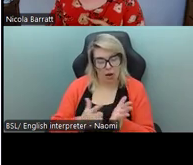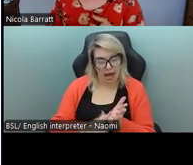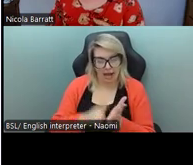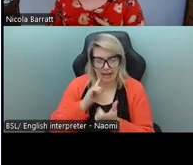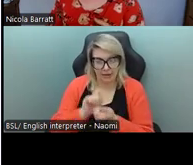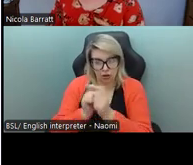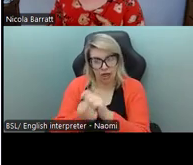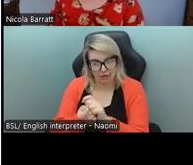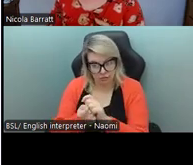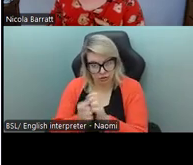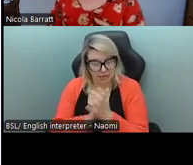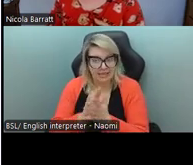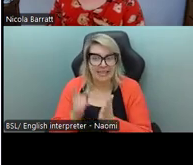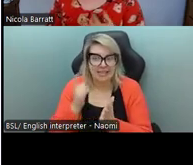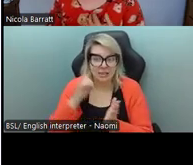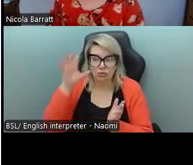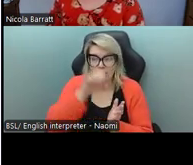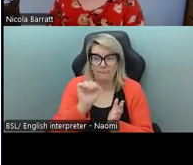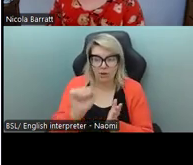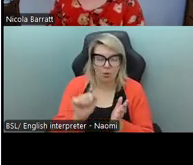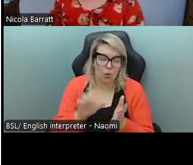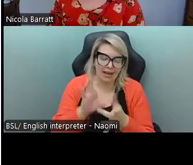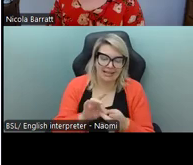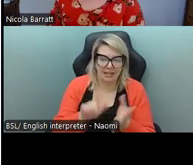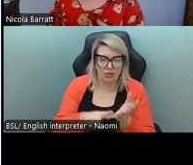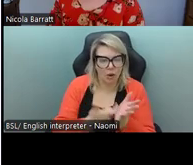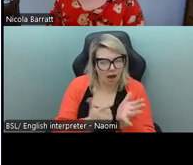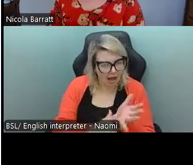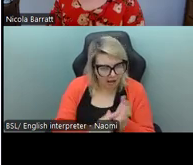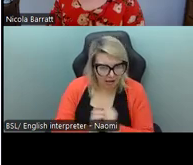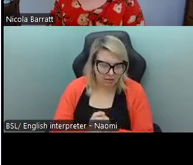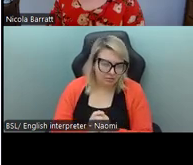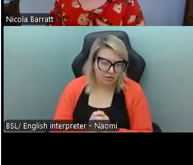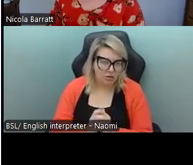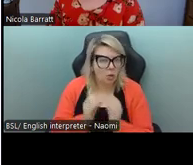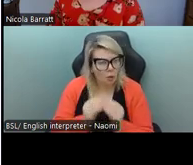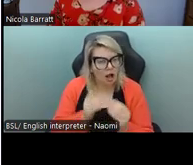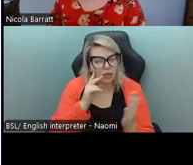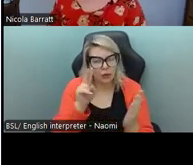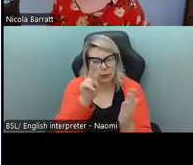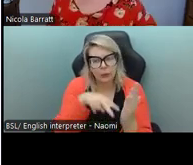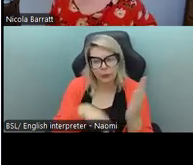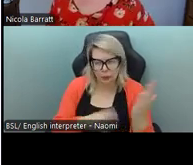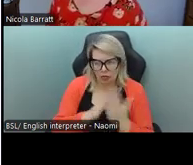so it's nice and easy to remember. I would have a look through the different sections, but these are the basics.